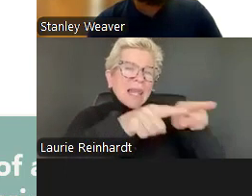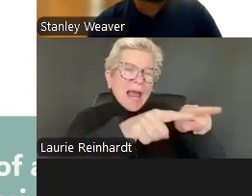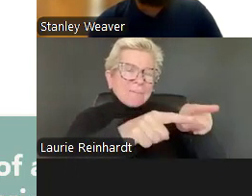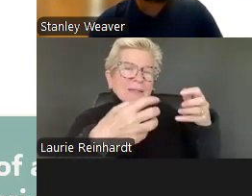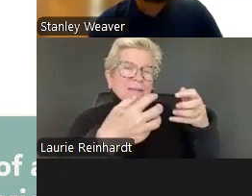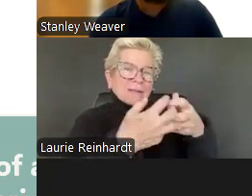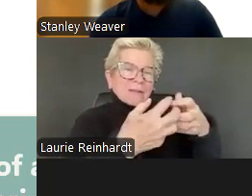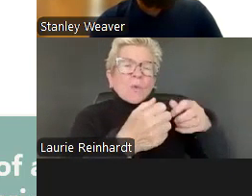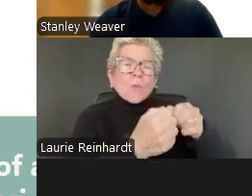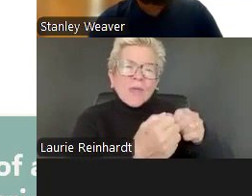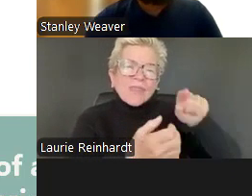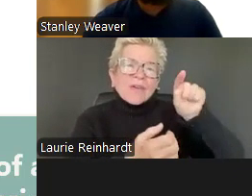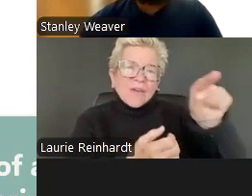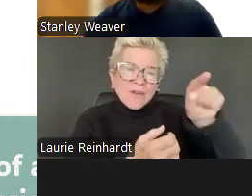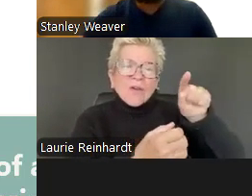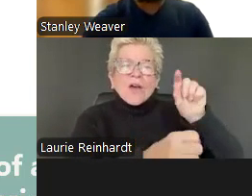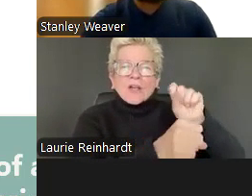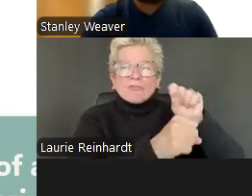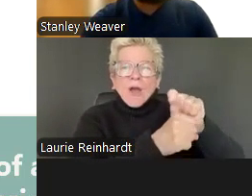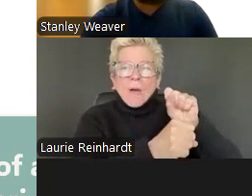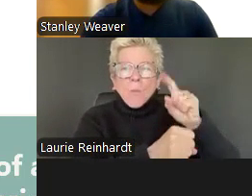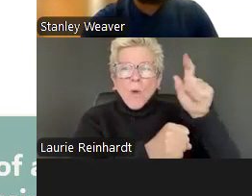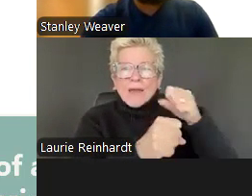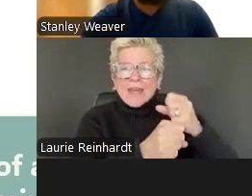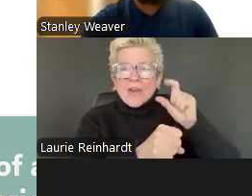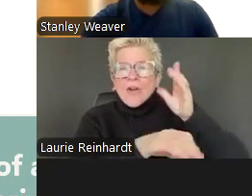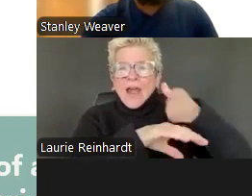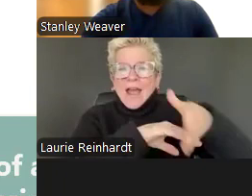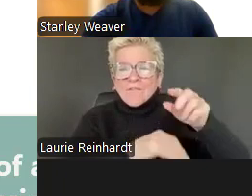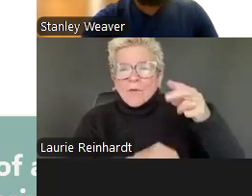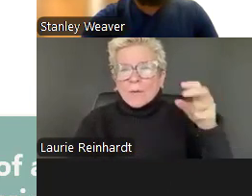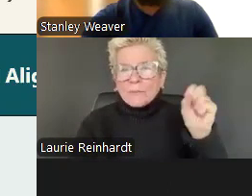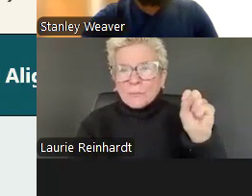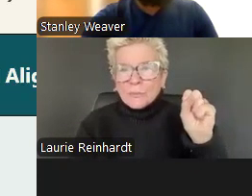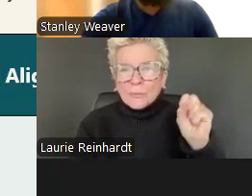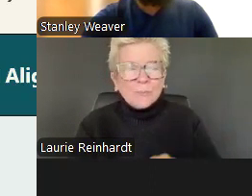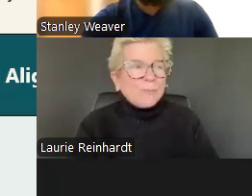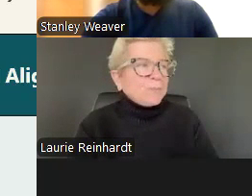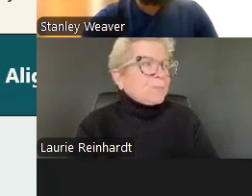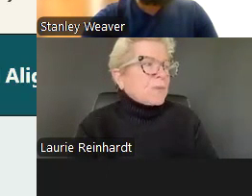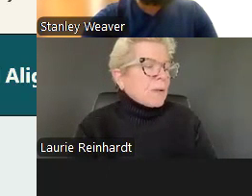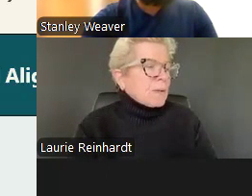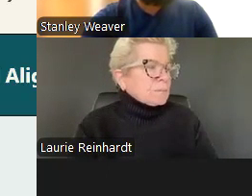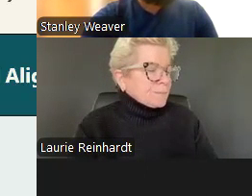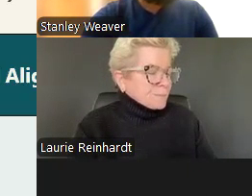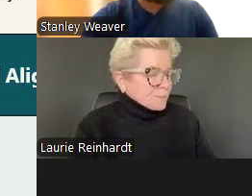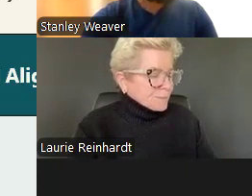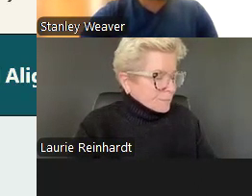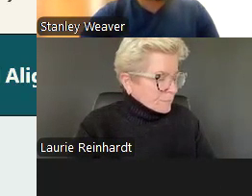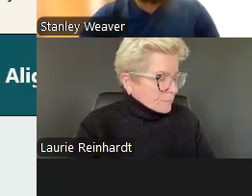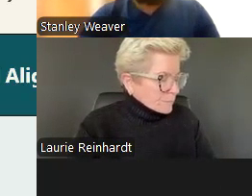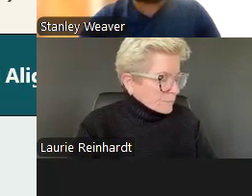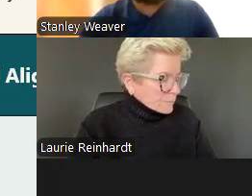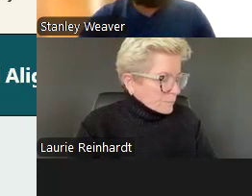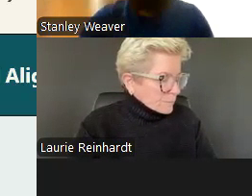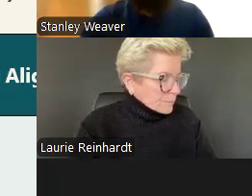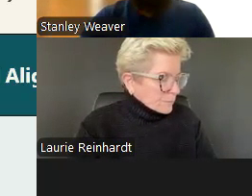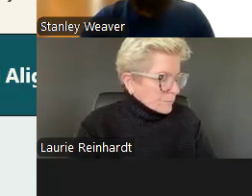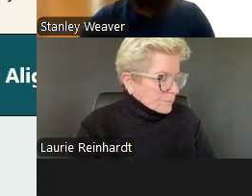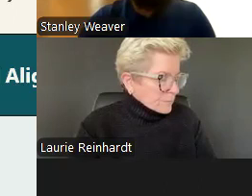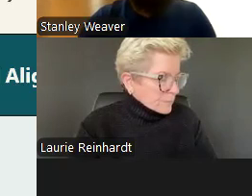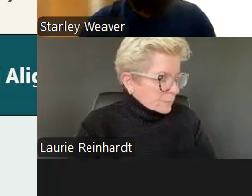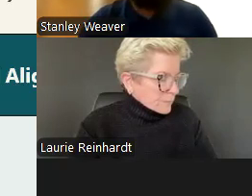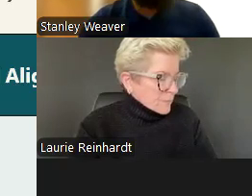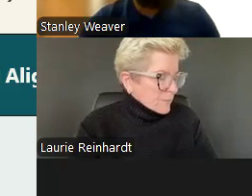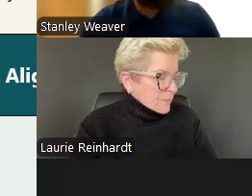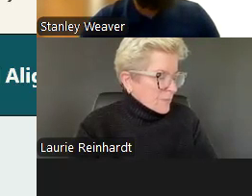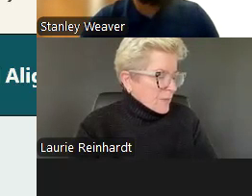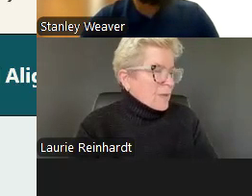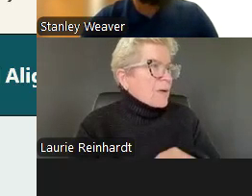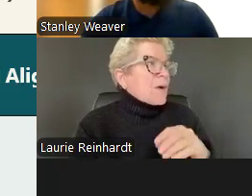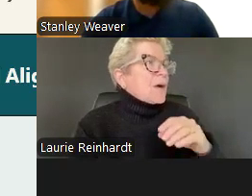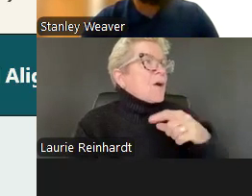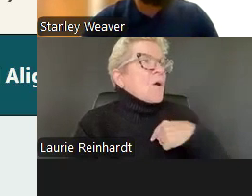after High School School in mind one of the amazing resources that we have on our CTE